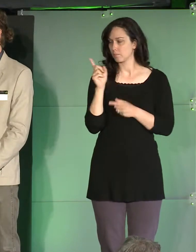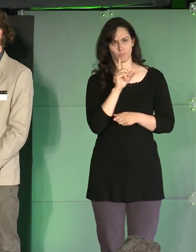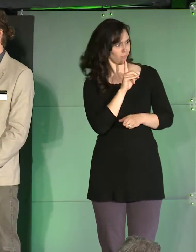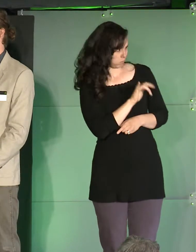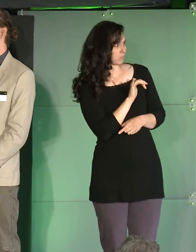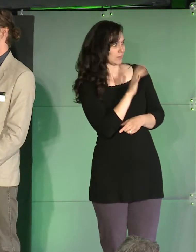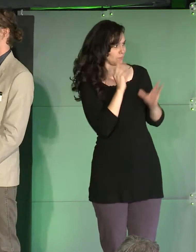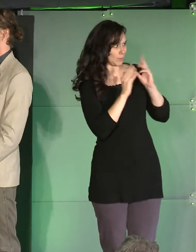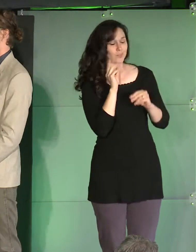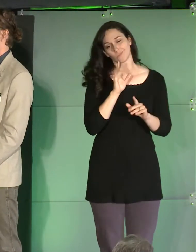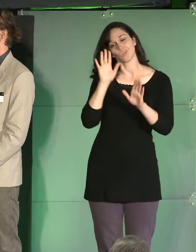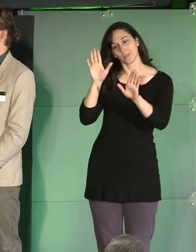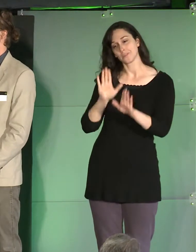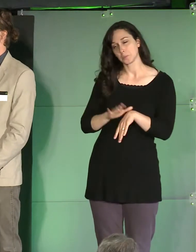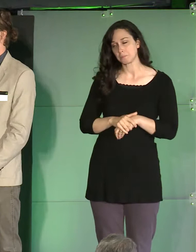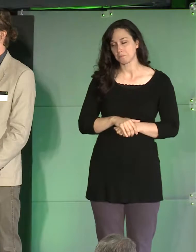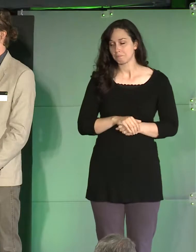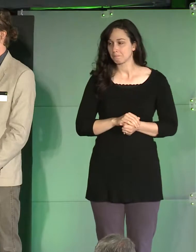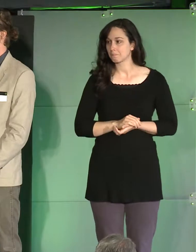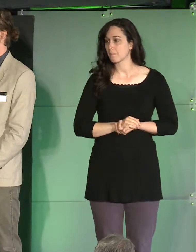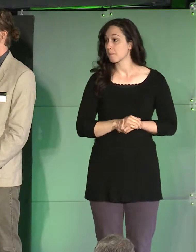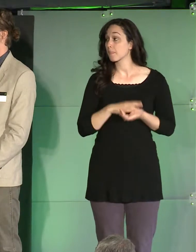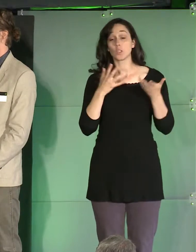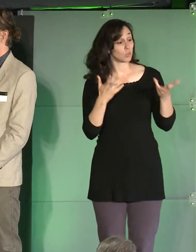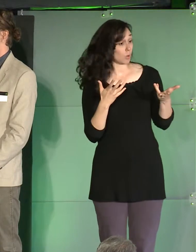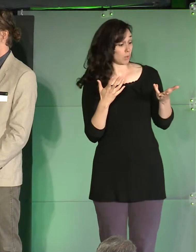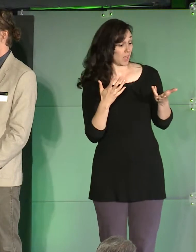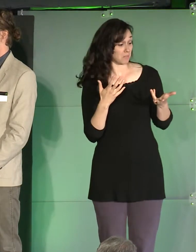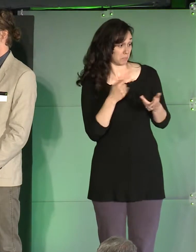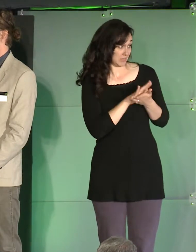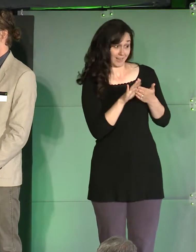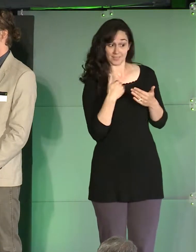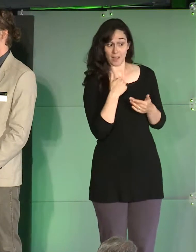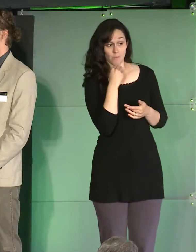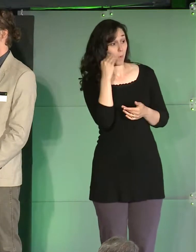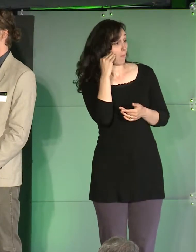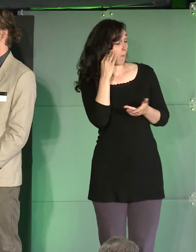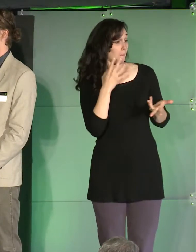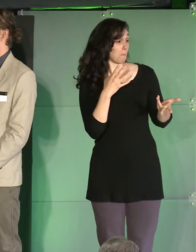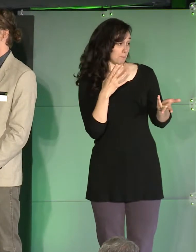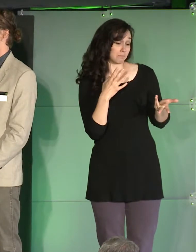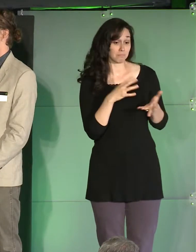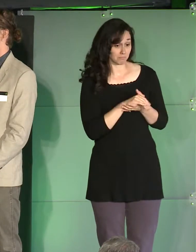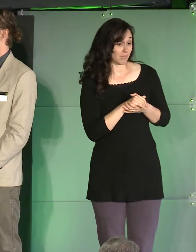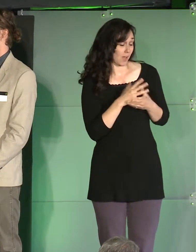It was wonderful. And you're-- it's nice to have a home representation here from